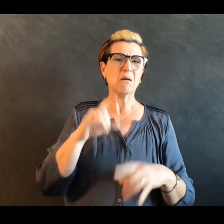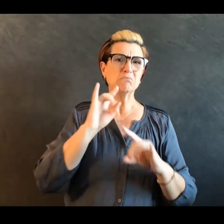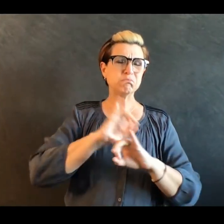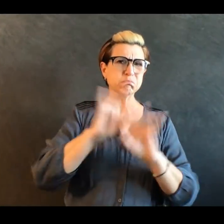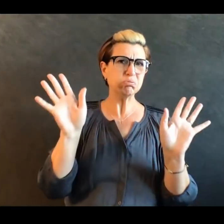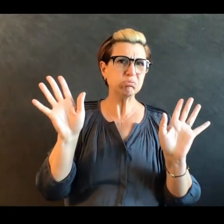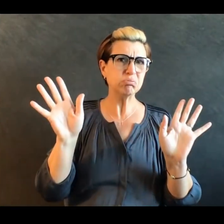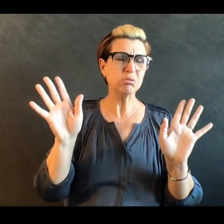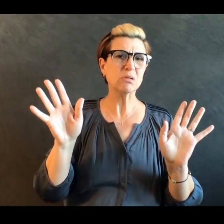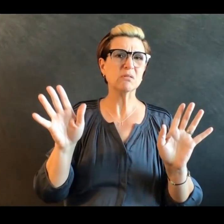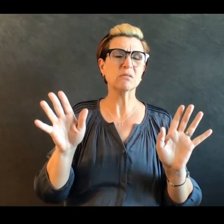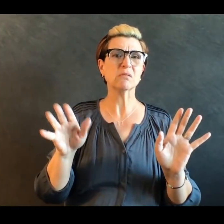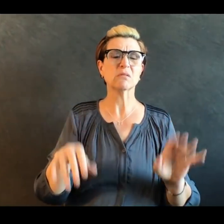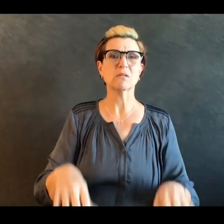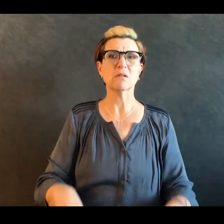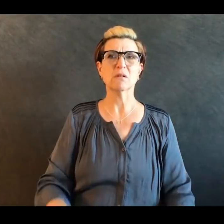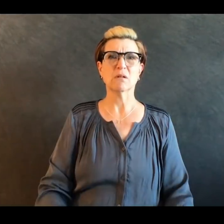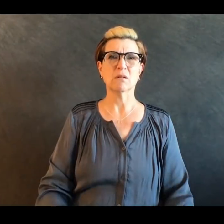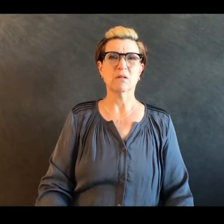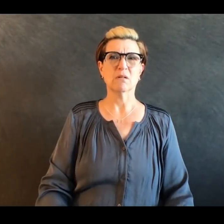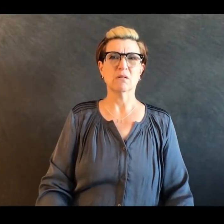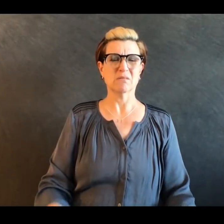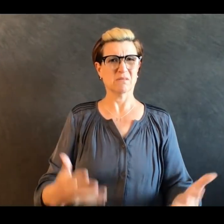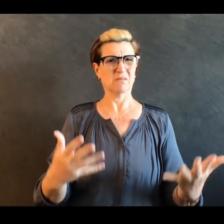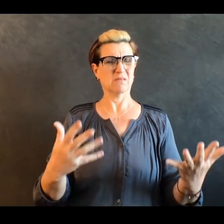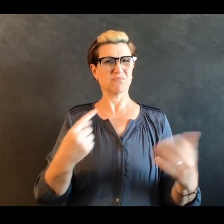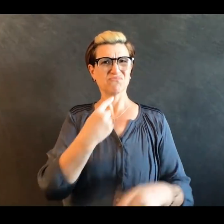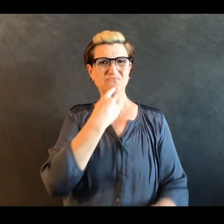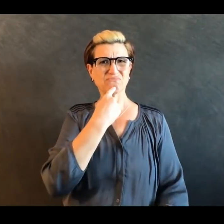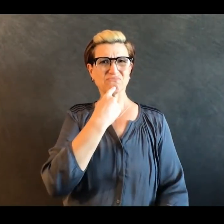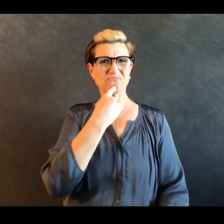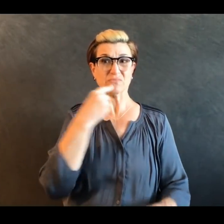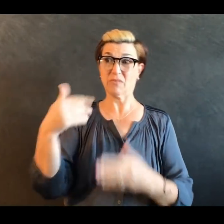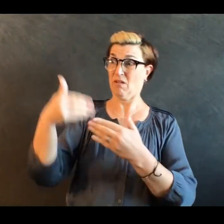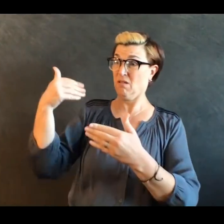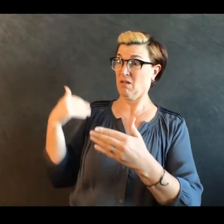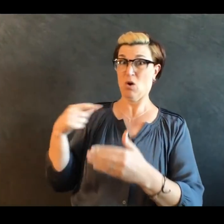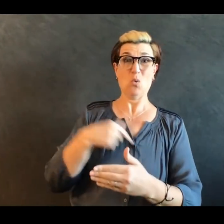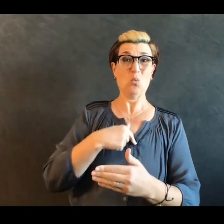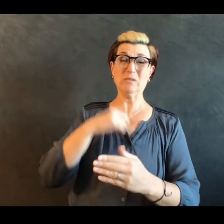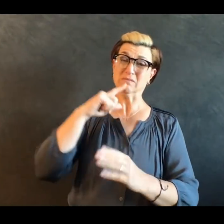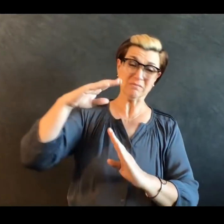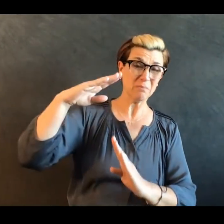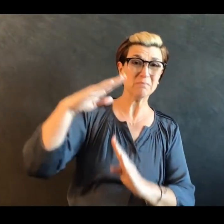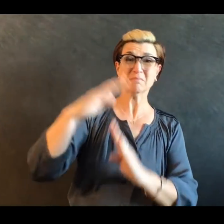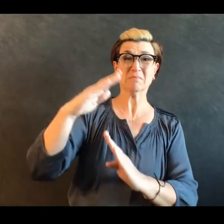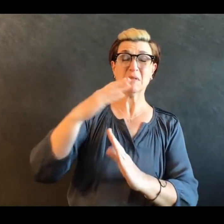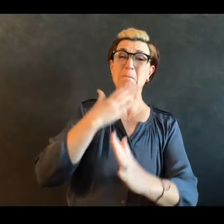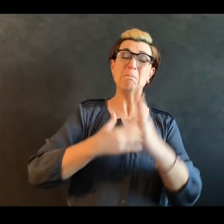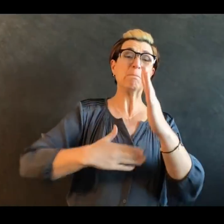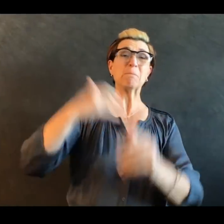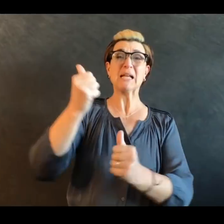of what was the greatest economy in the history of the world the greatest we've there's never been an economy like what we had produced but we'll produce it